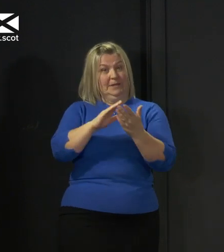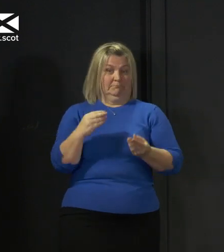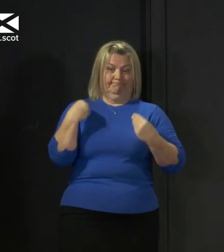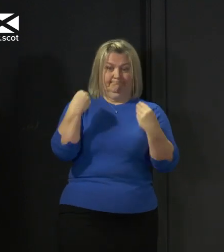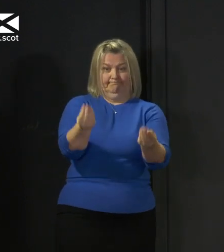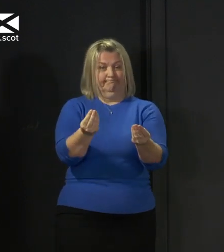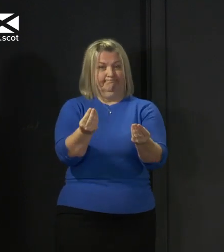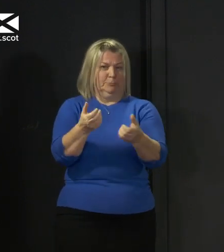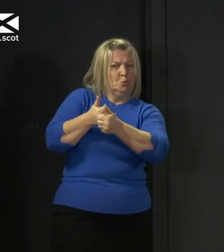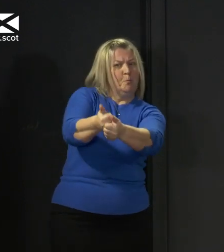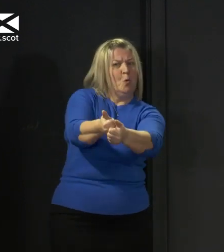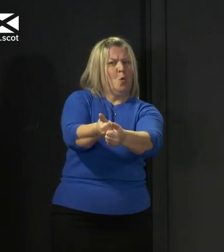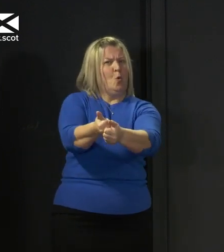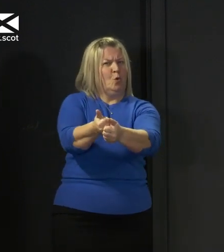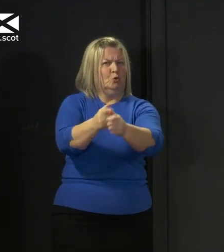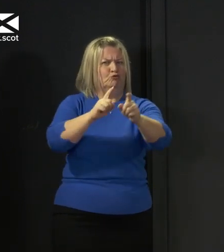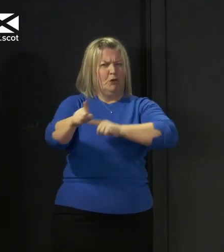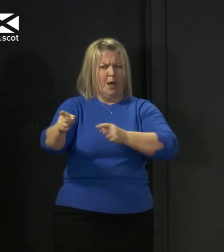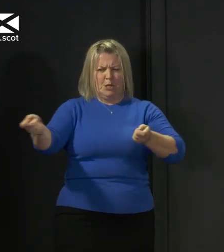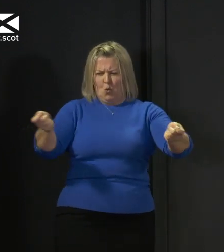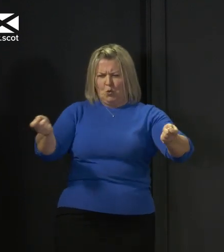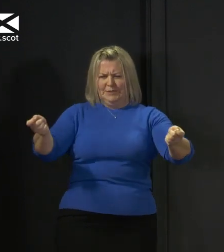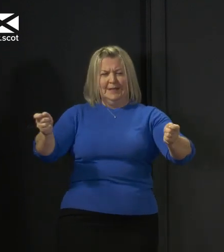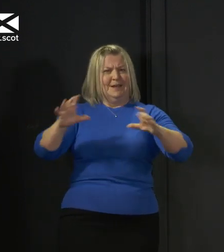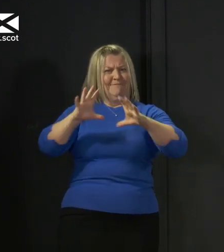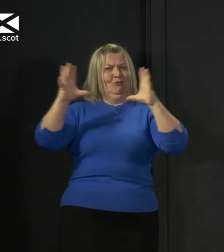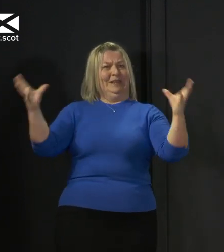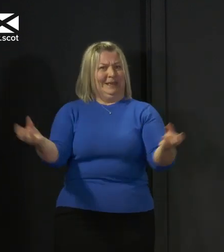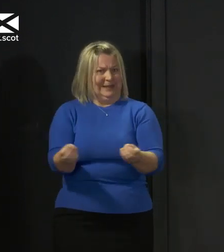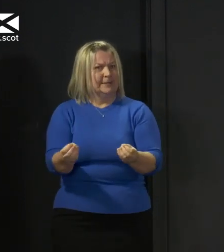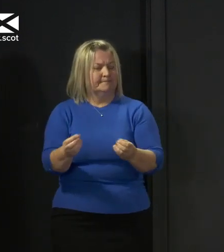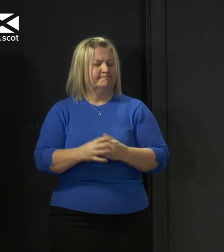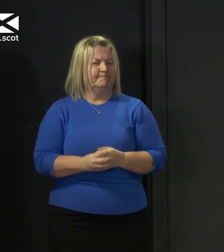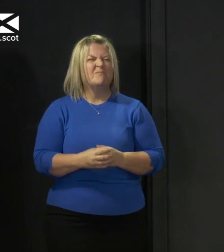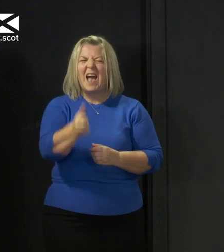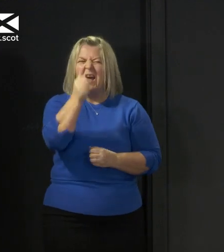as possible now I realize that there's a lot of detail here that I've given but